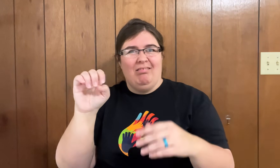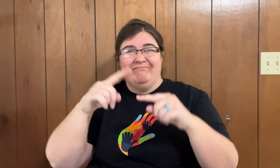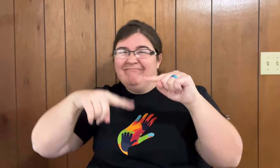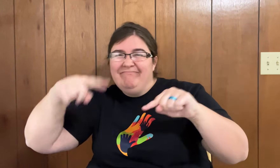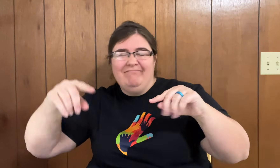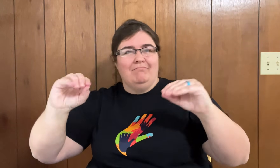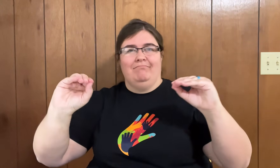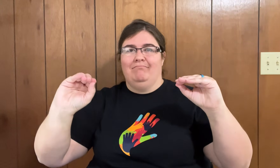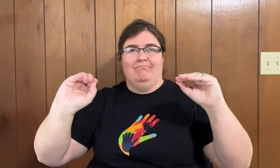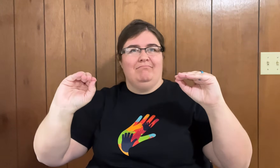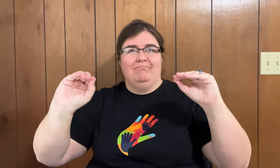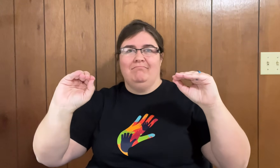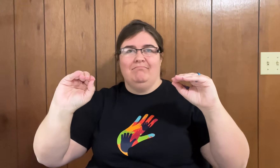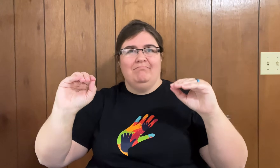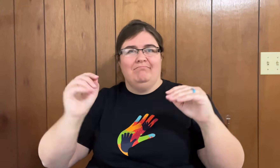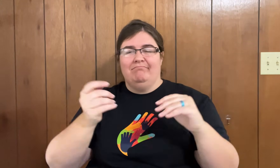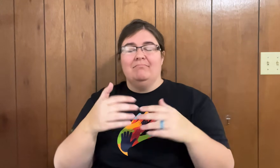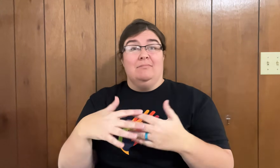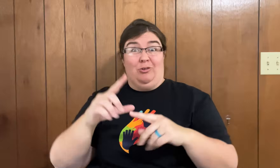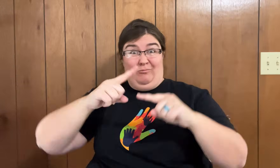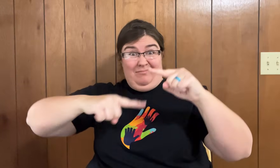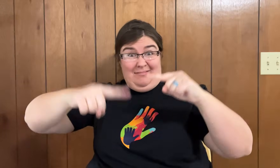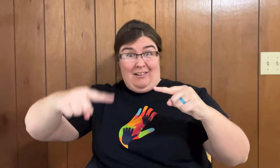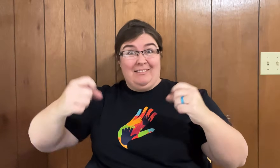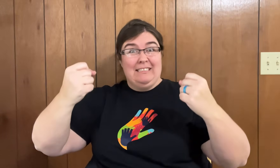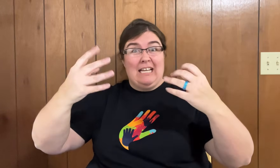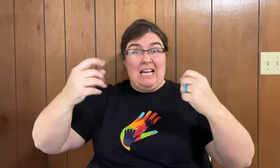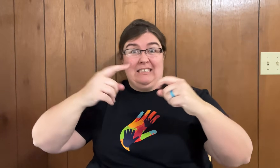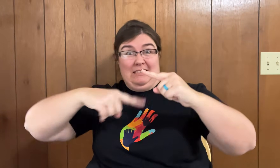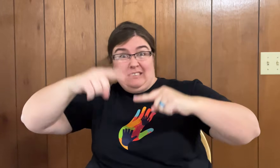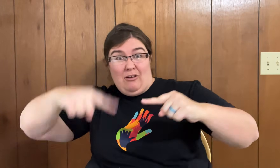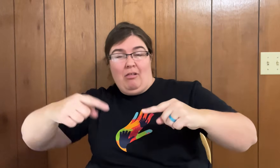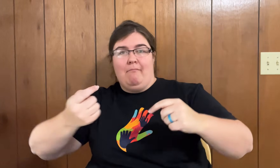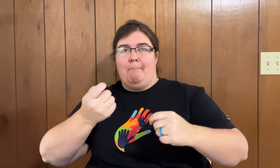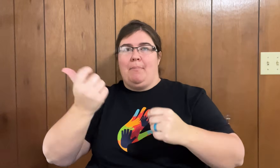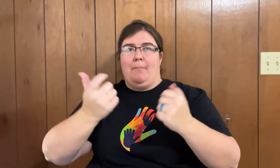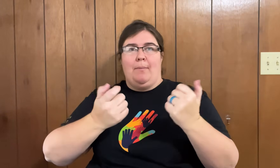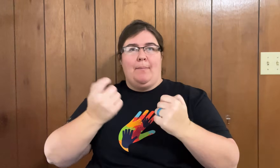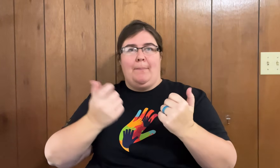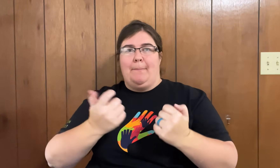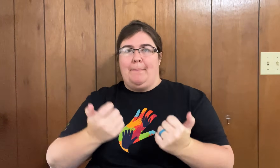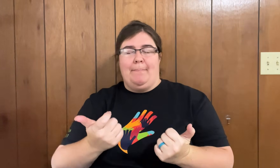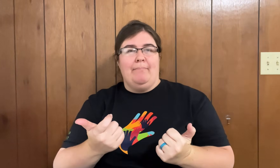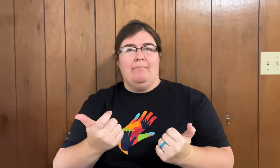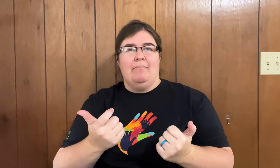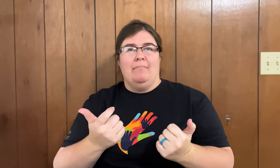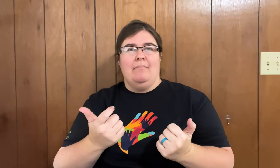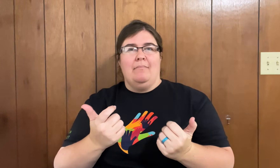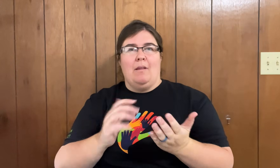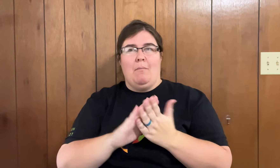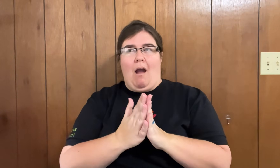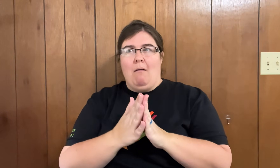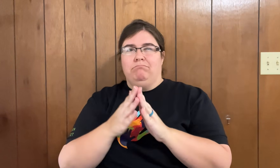because other diverse sign languages are not included. So diverse signs can get weeded out.